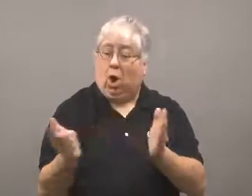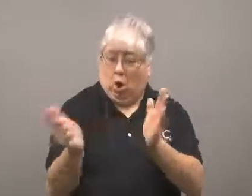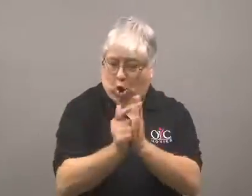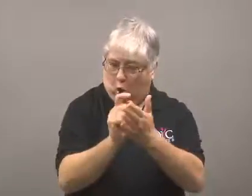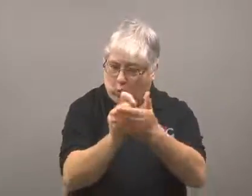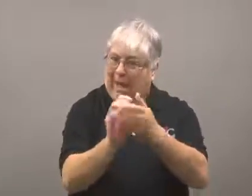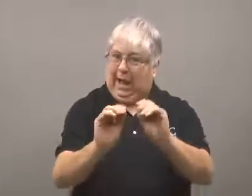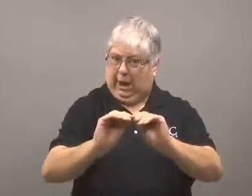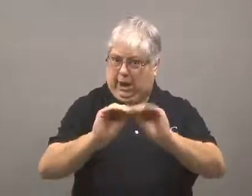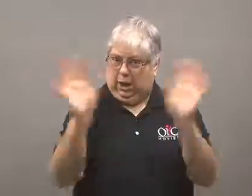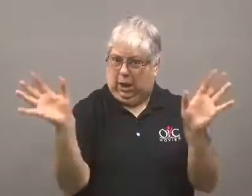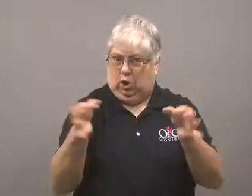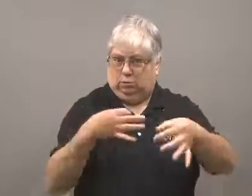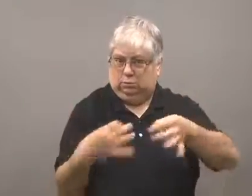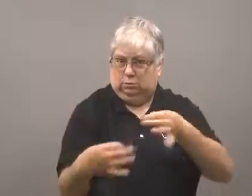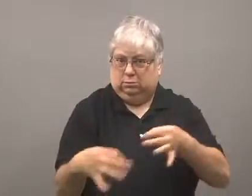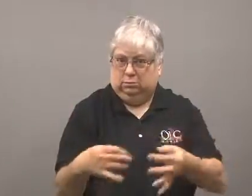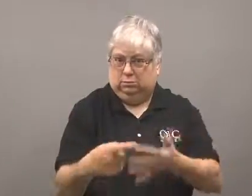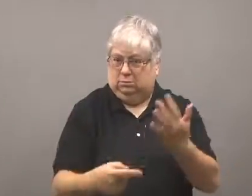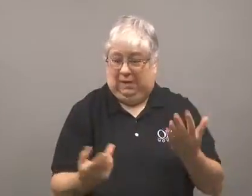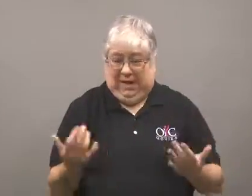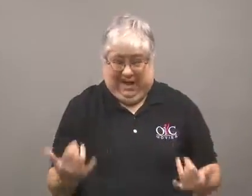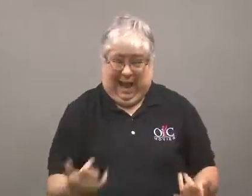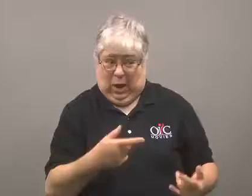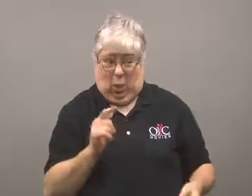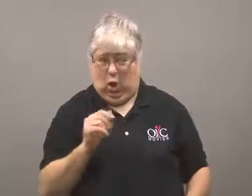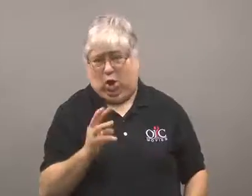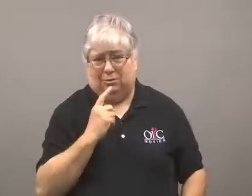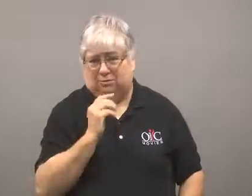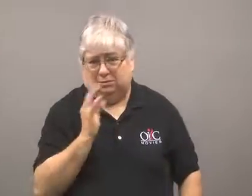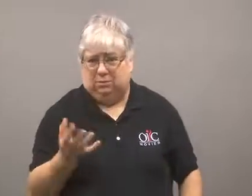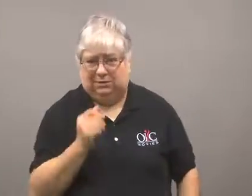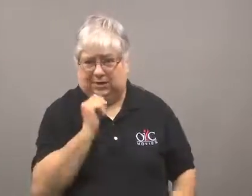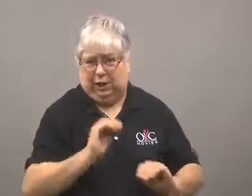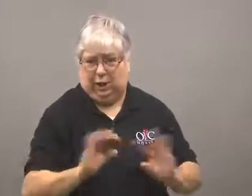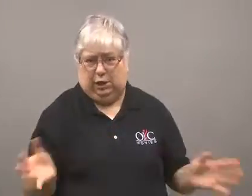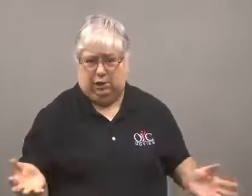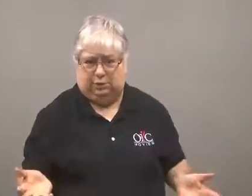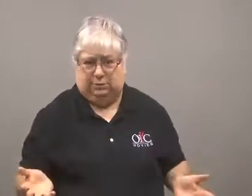then a new law written that clearly permits it. The current law does not clearly allow it.